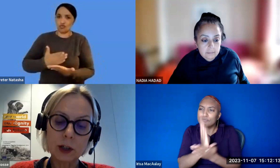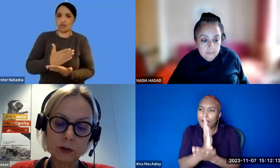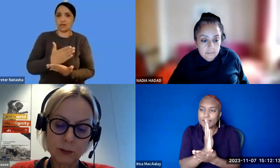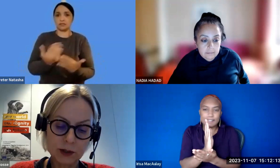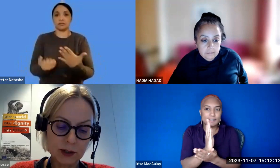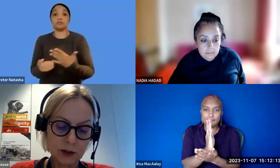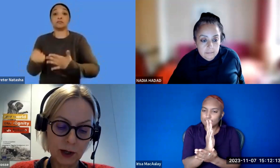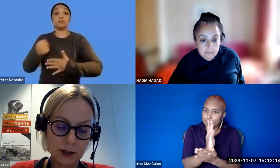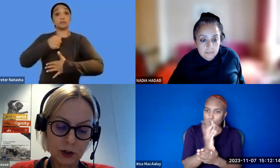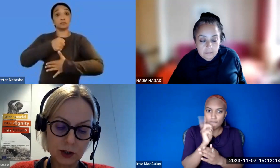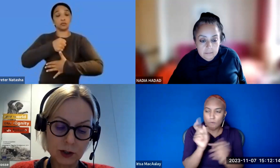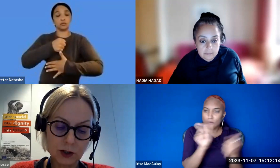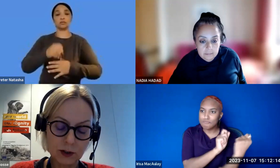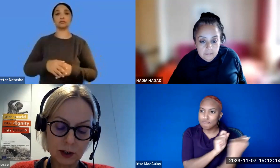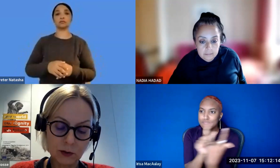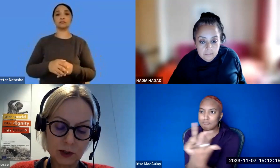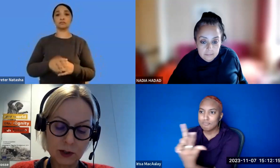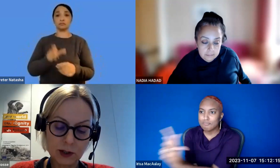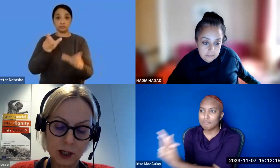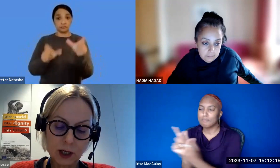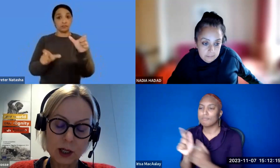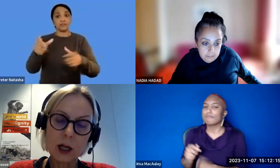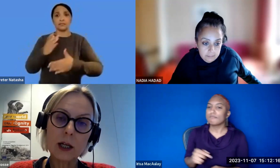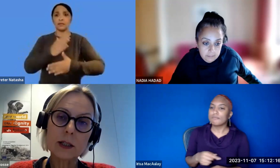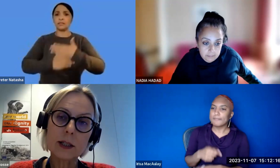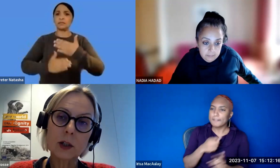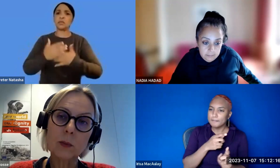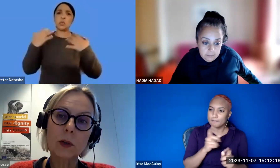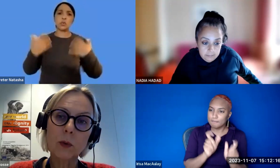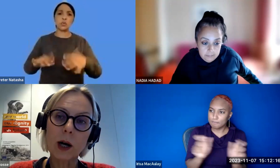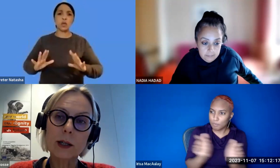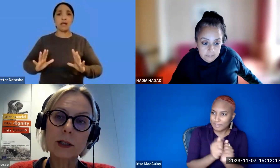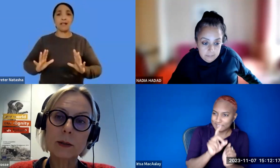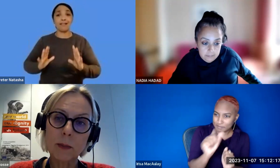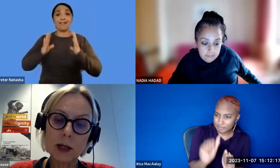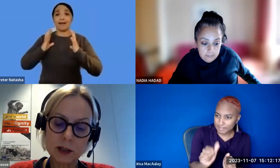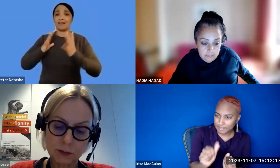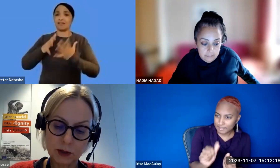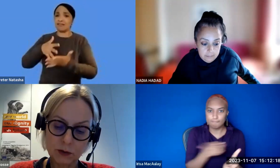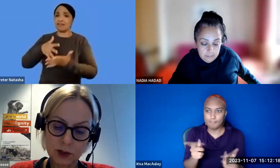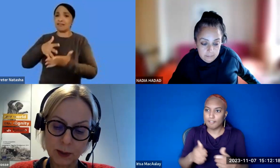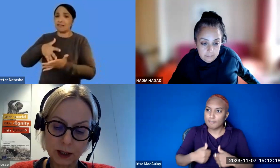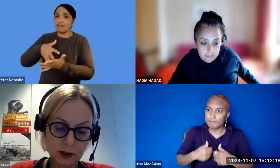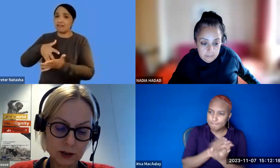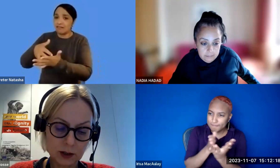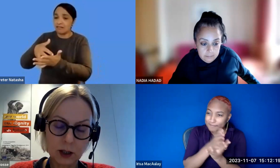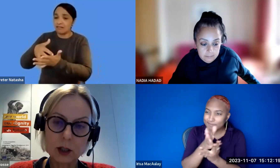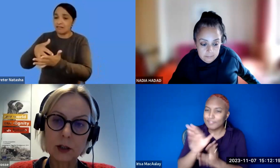in very vulnerable situations. We know this. The human rights must be respected.